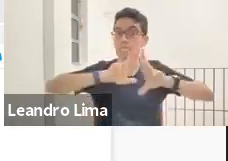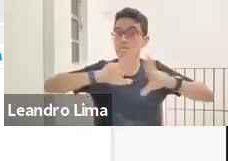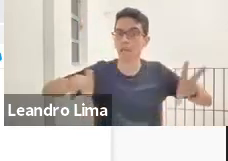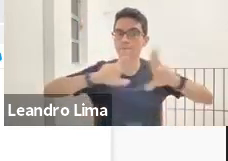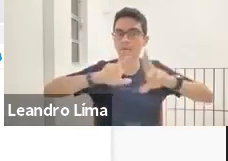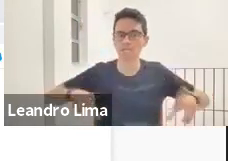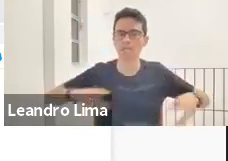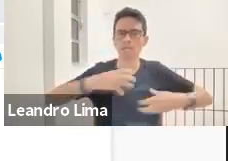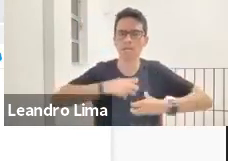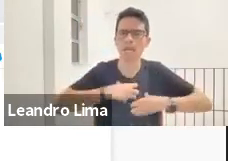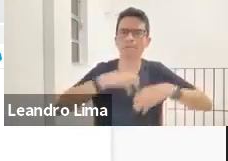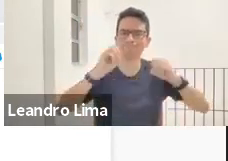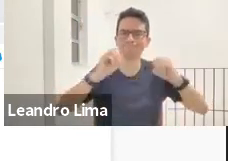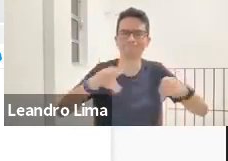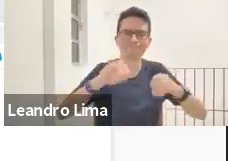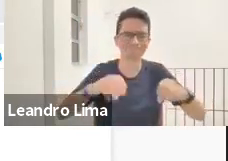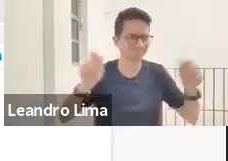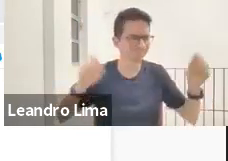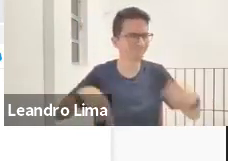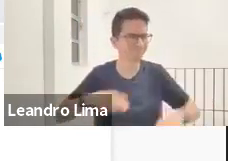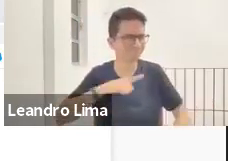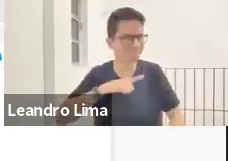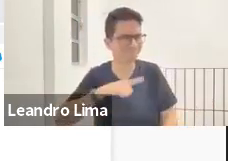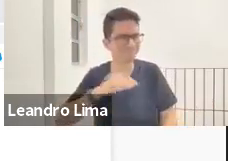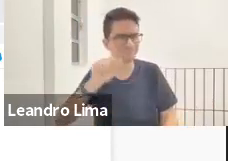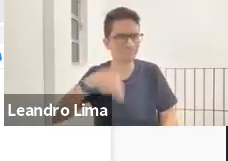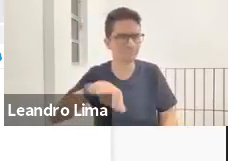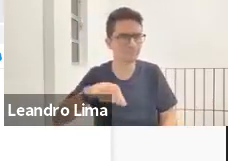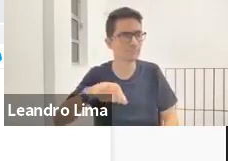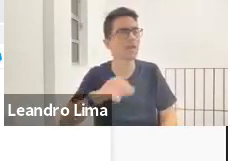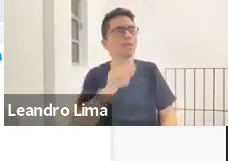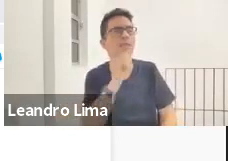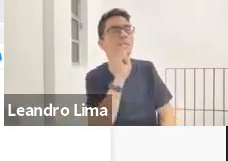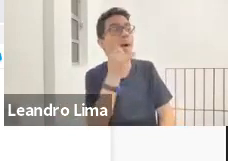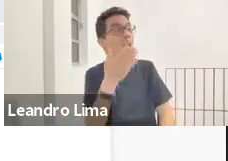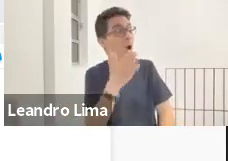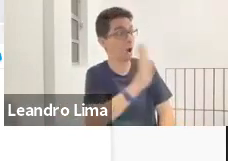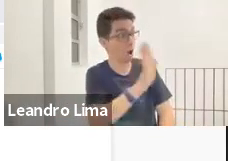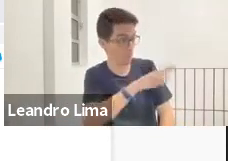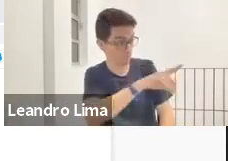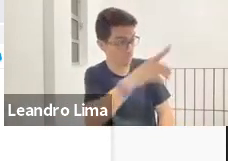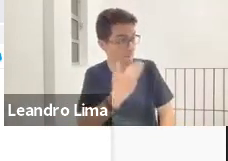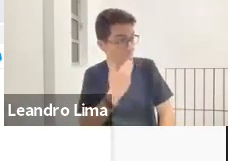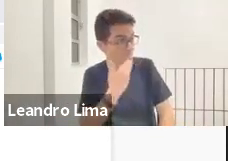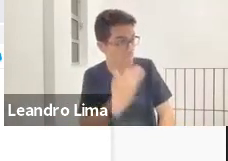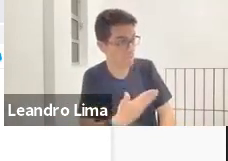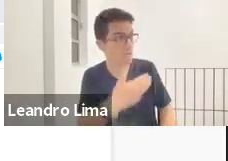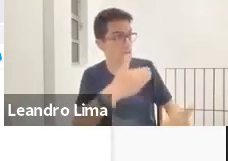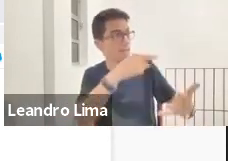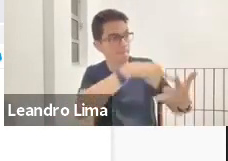And have them talk And have them talk about why have them talk about what they think of them. em usually driven by the room usually driven by their own